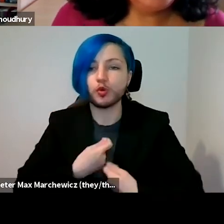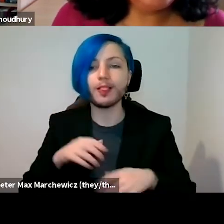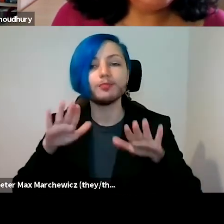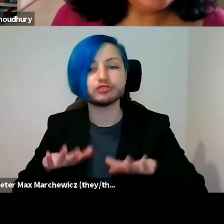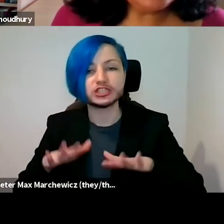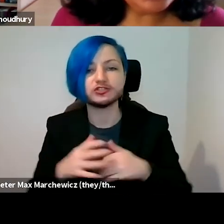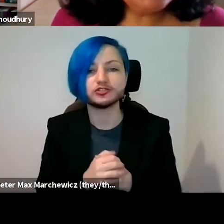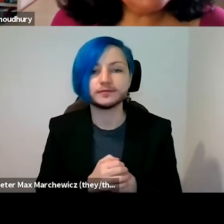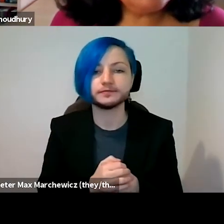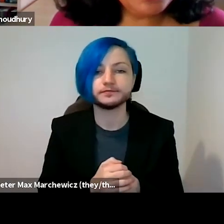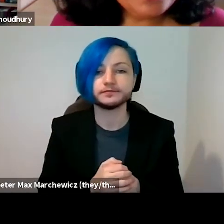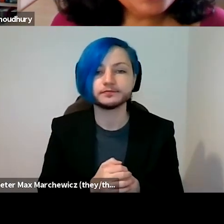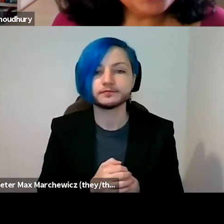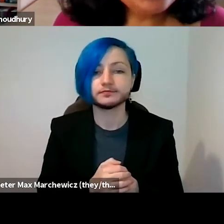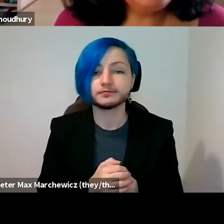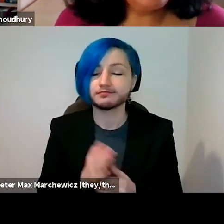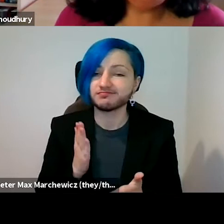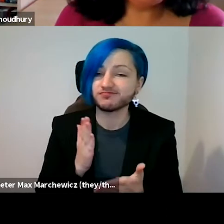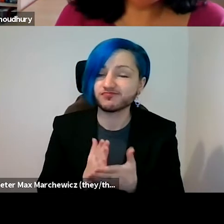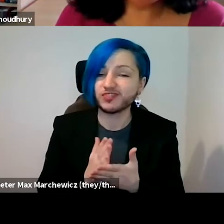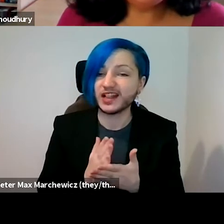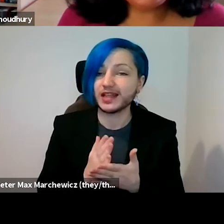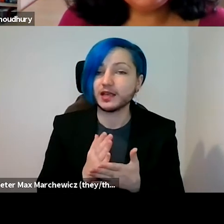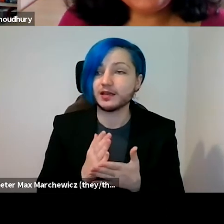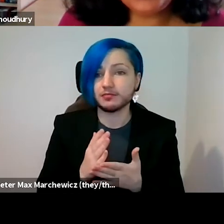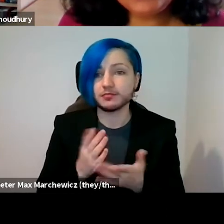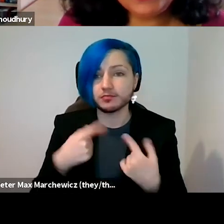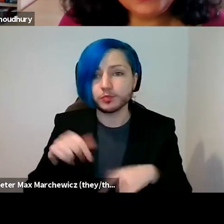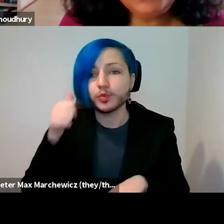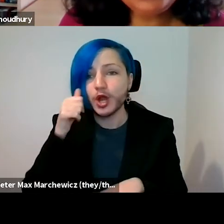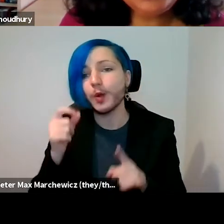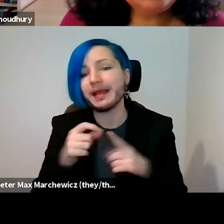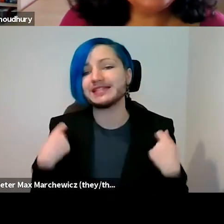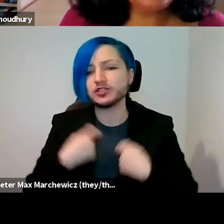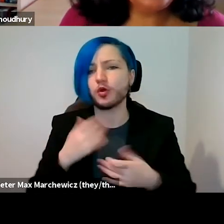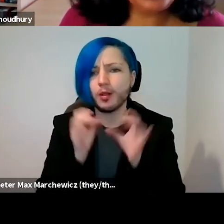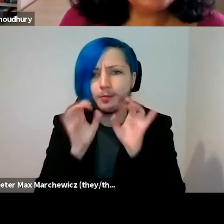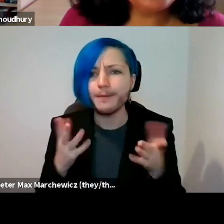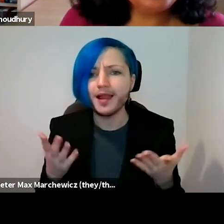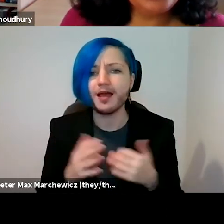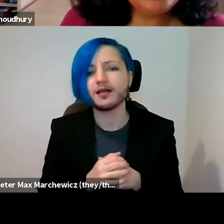But there can be little doubt though, that Paisley shawls were really popular, as Charles Knight observed in Household Words,